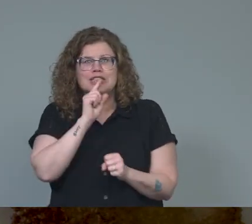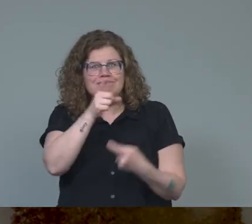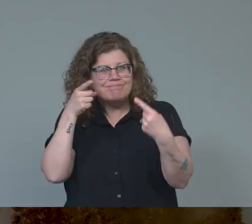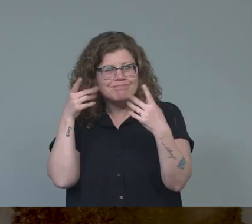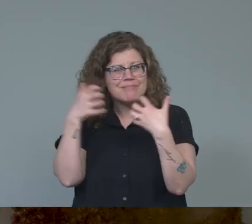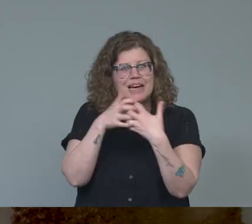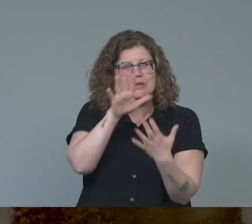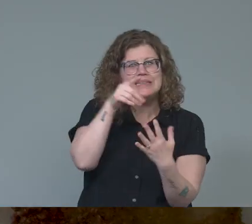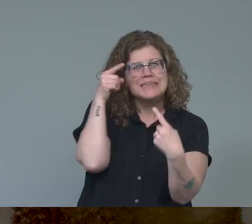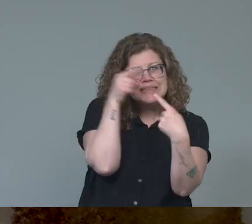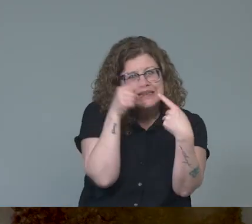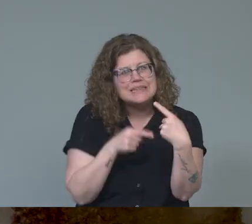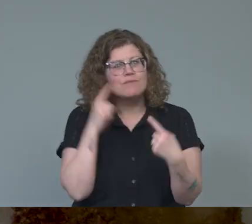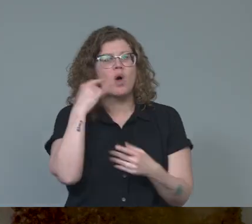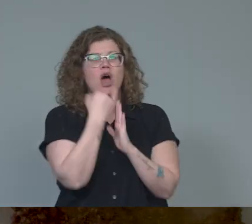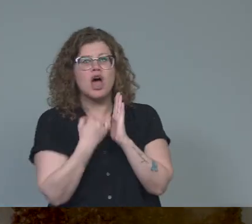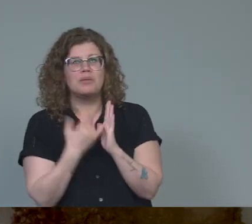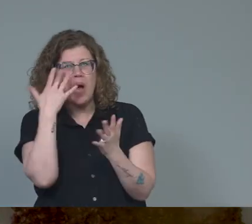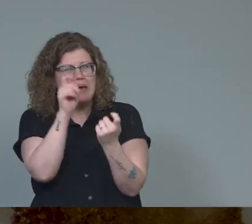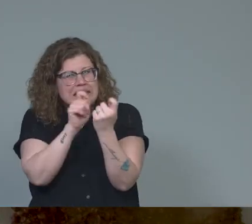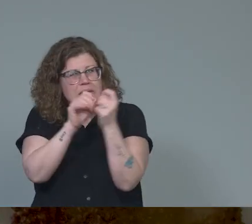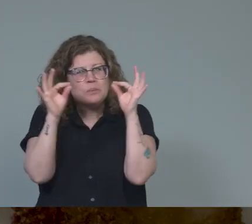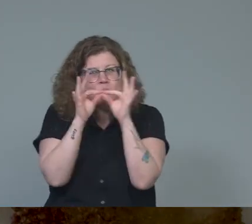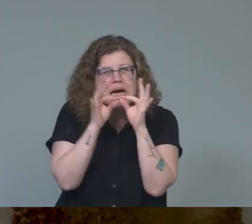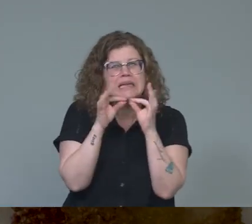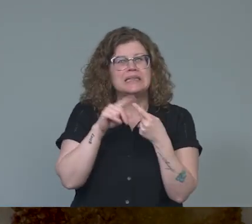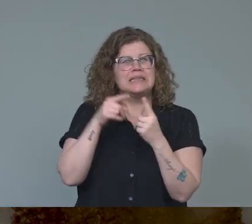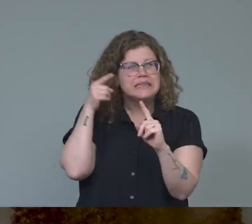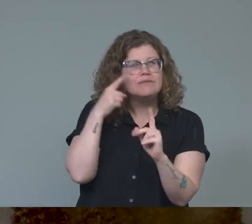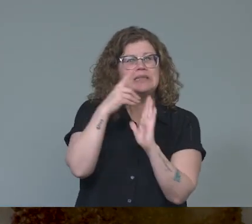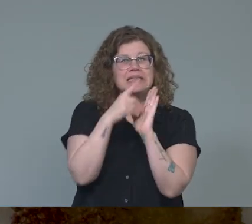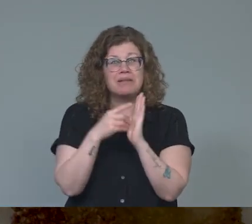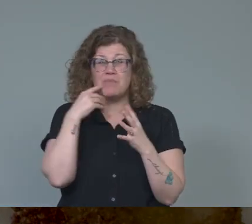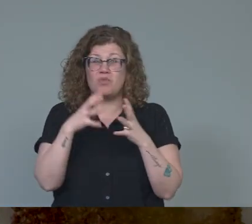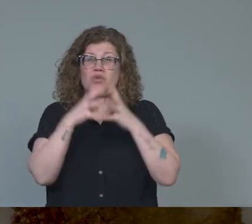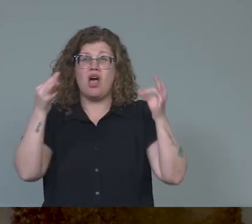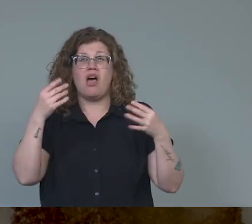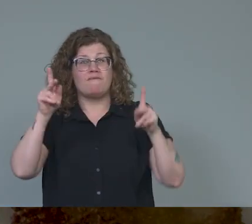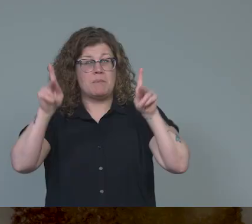having the conversations with the people at the City and other development authorities. And so I know what it's like sitting there